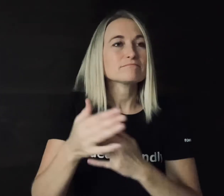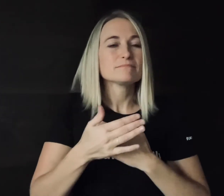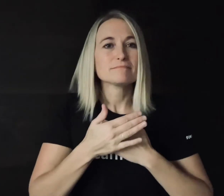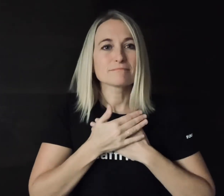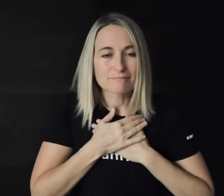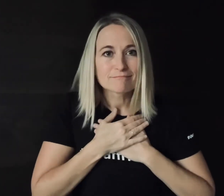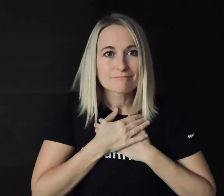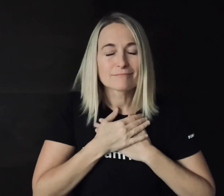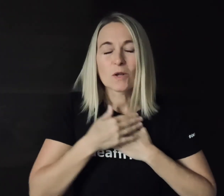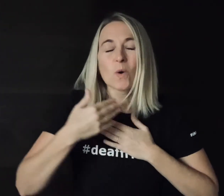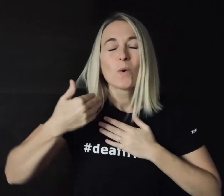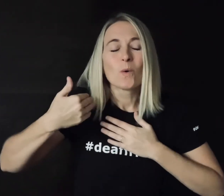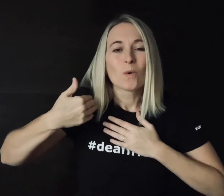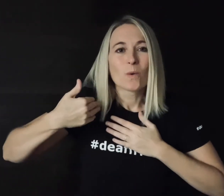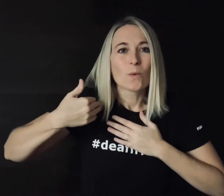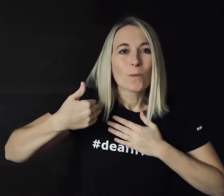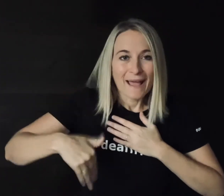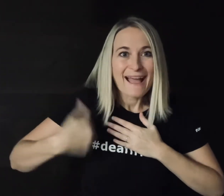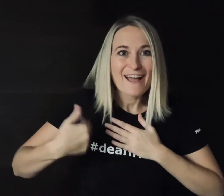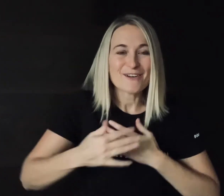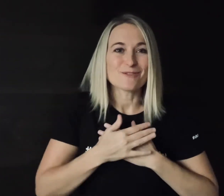It was amazing, WOW.